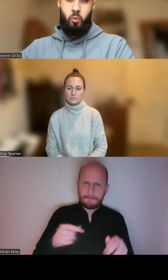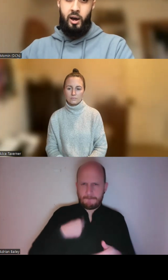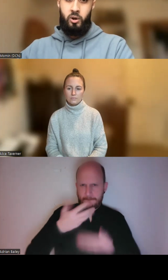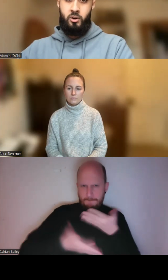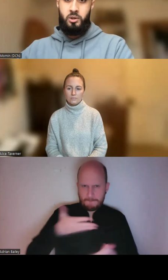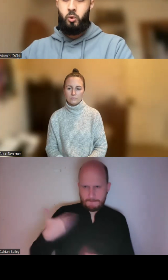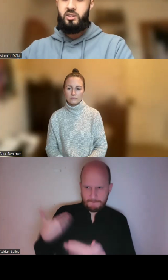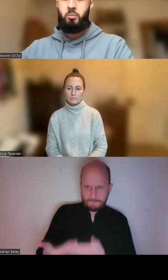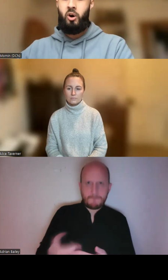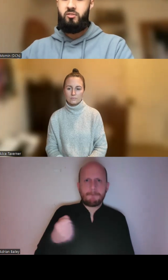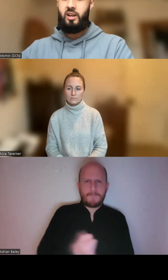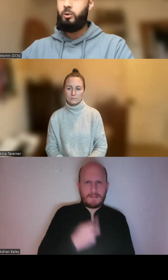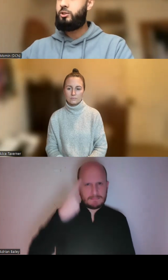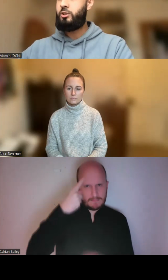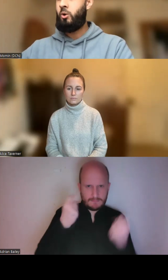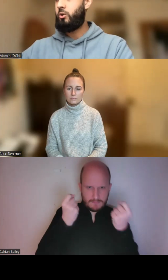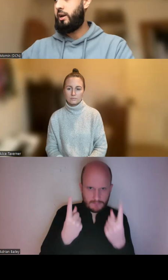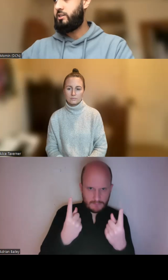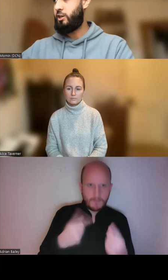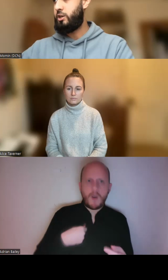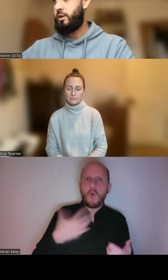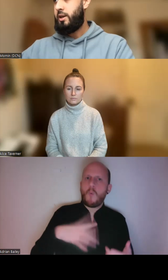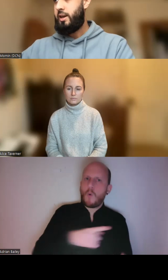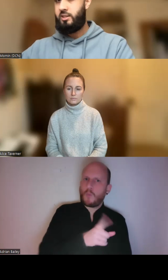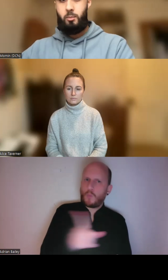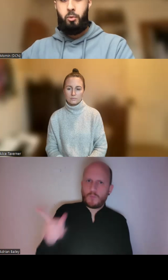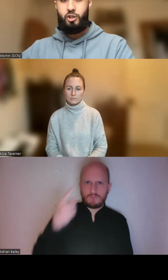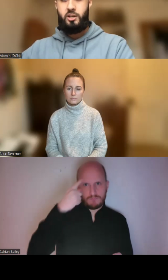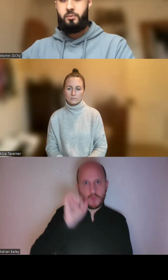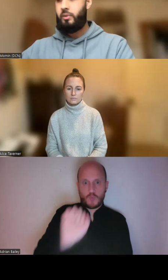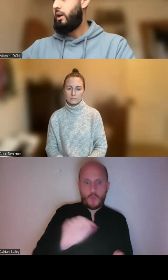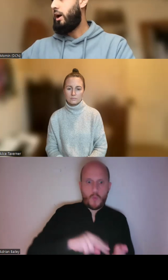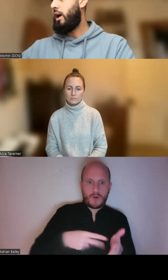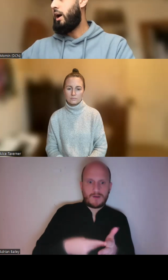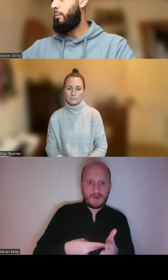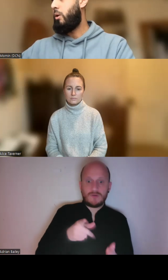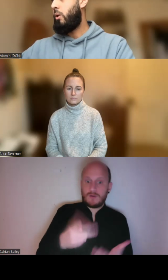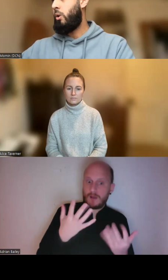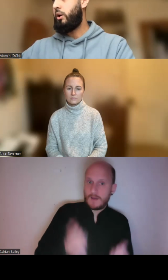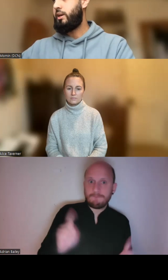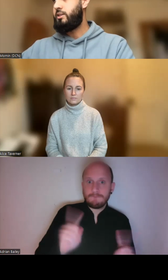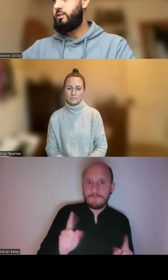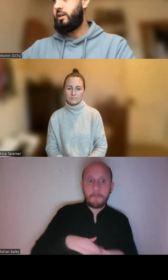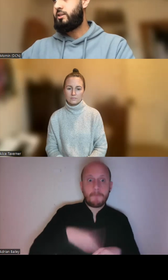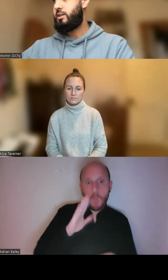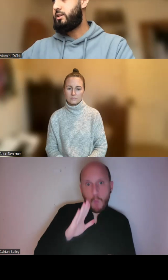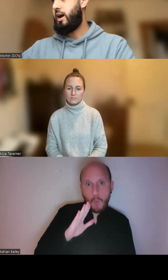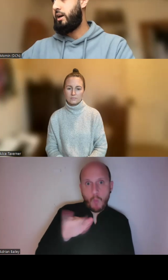What I want to know is what is more available to your organization. Is it budget or is it time?